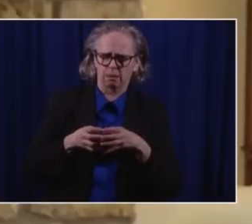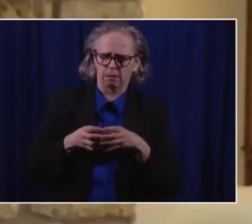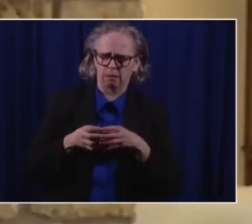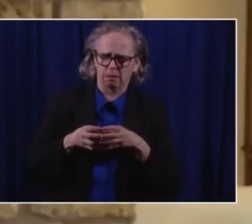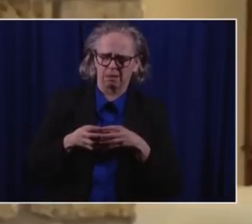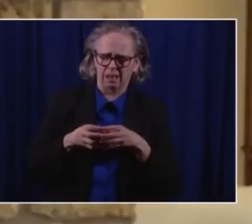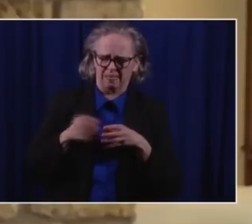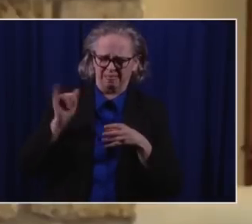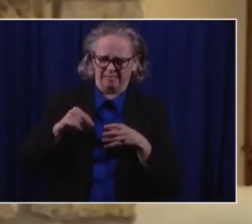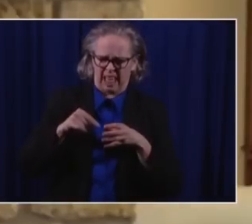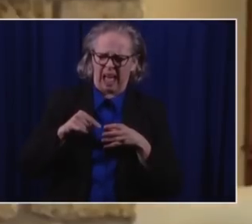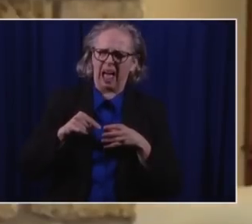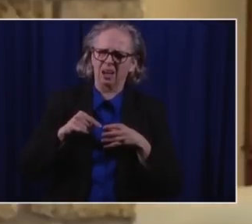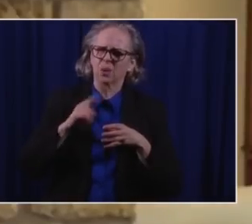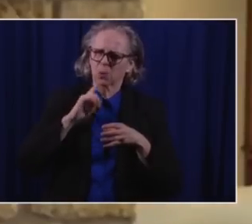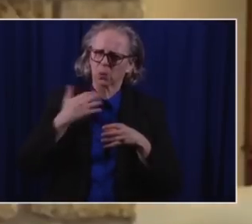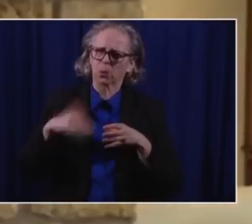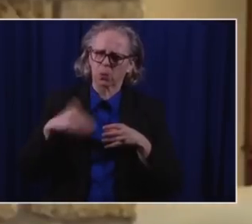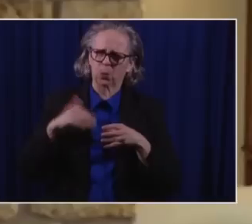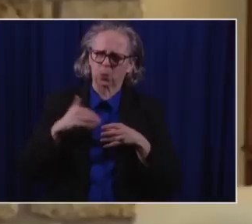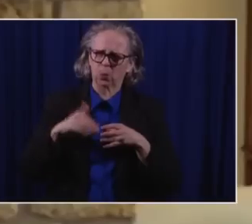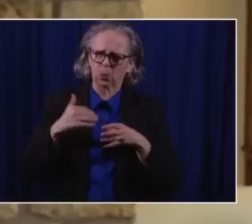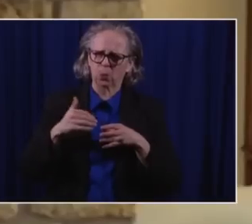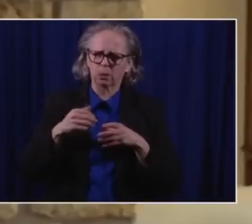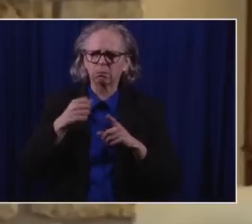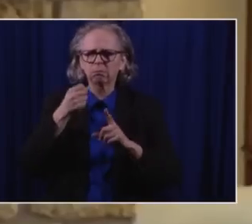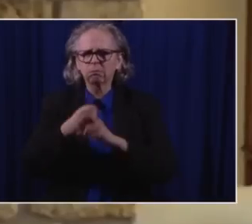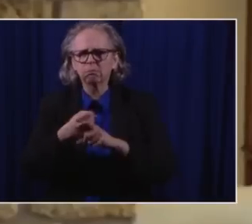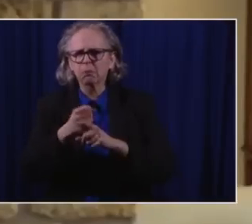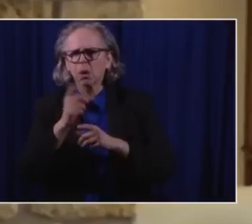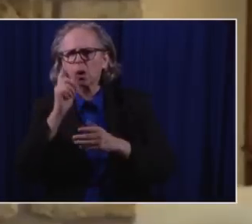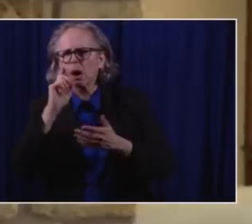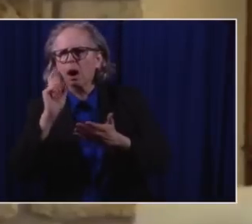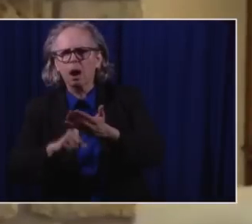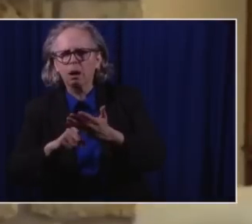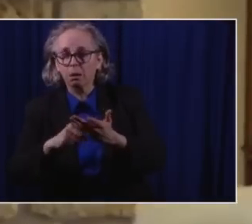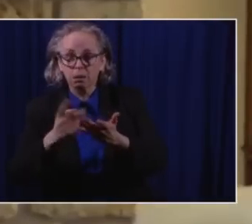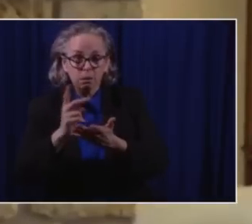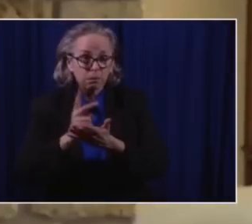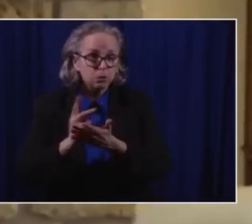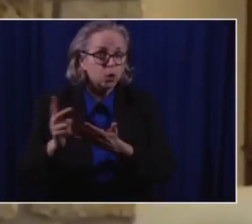what what people are going to in regard to But when would we see the results of the families it's you know Thursday